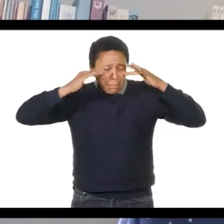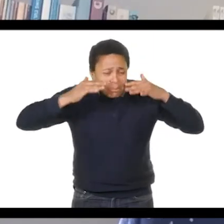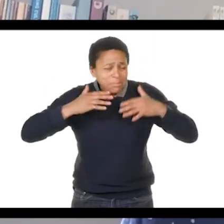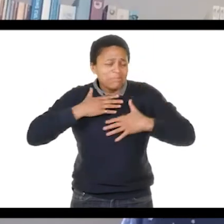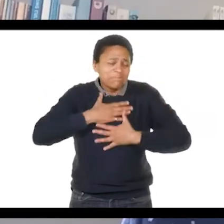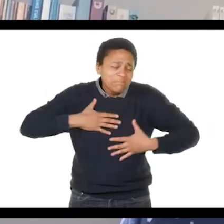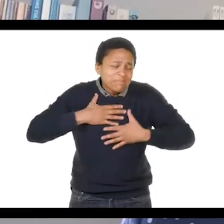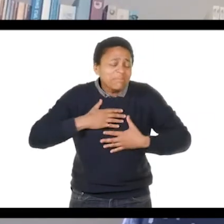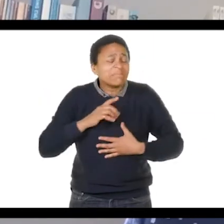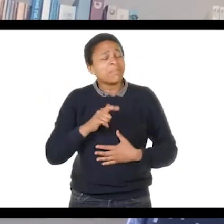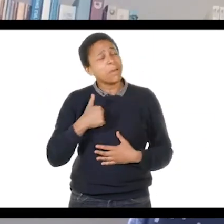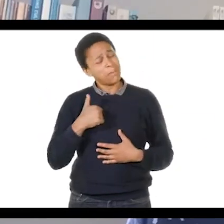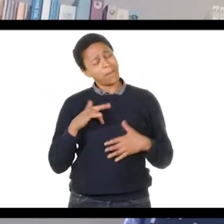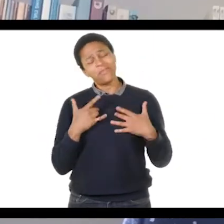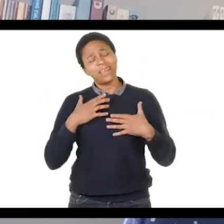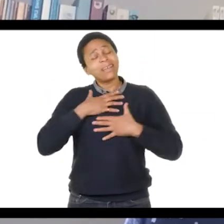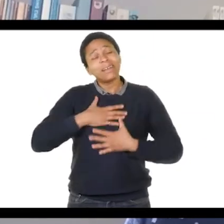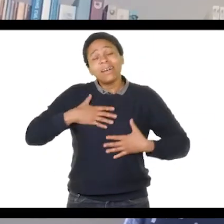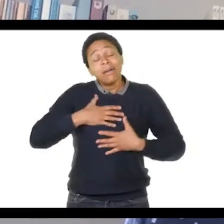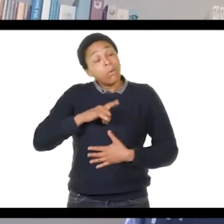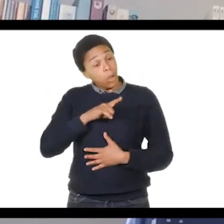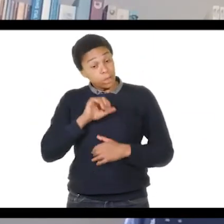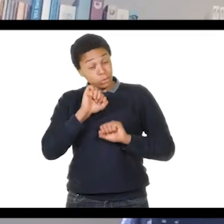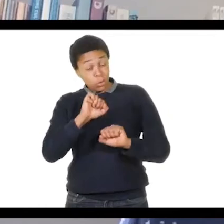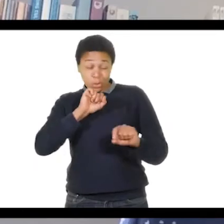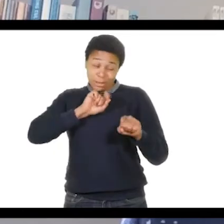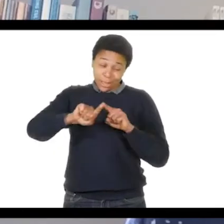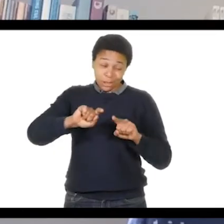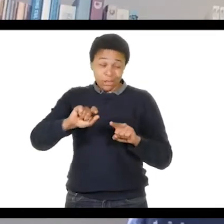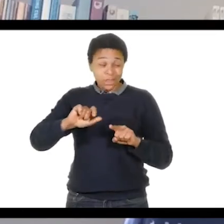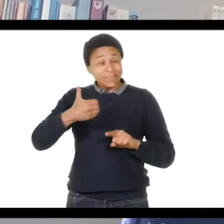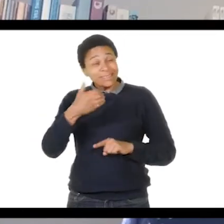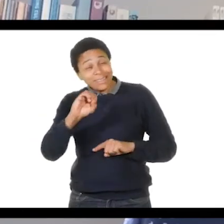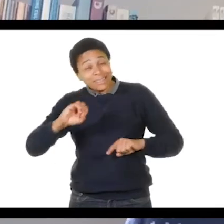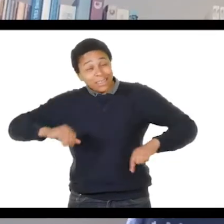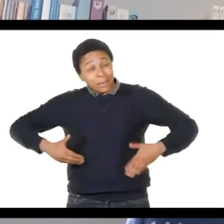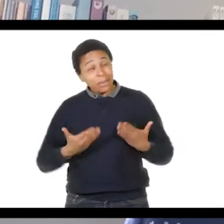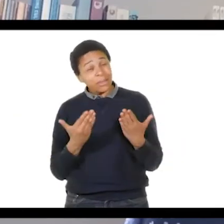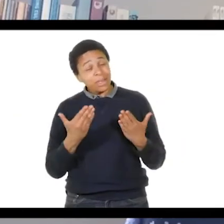well, I’m feeling emotional because it’s your special 60th birthday